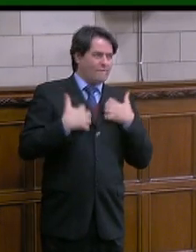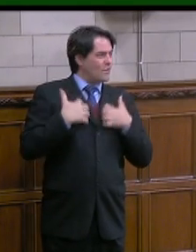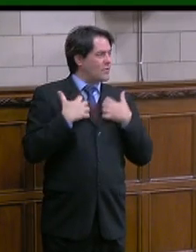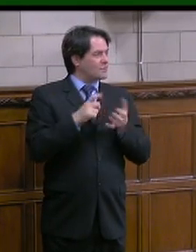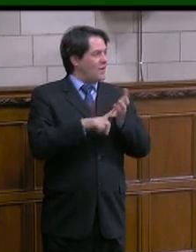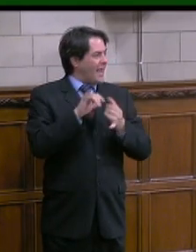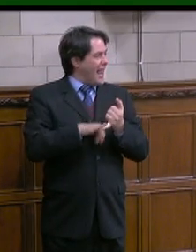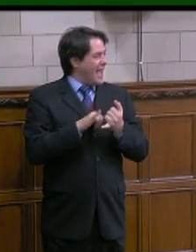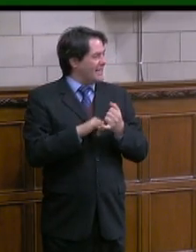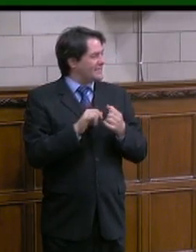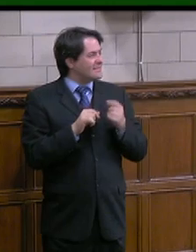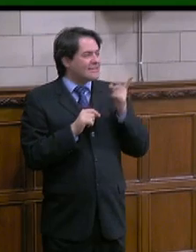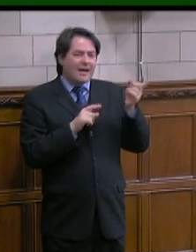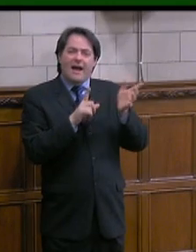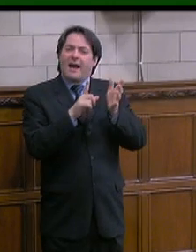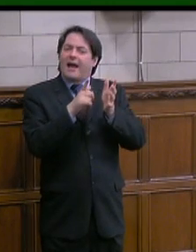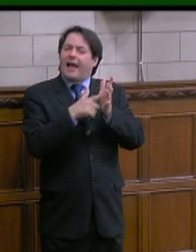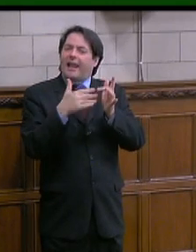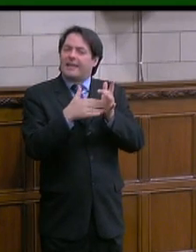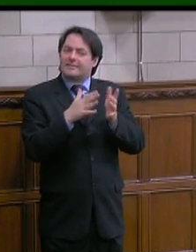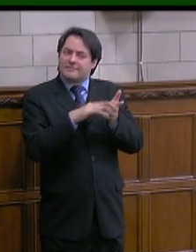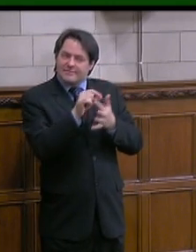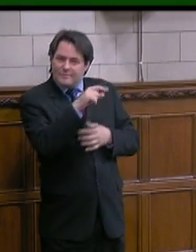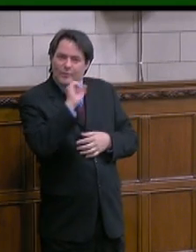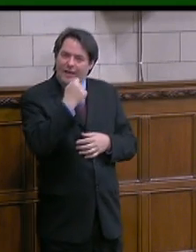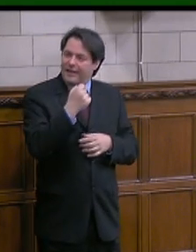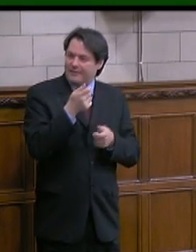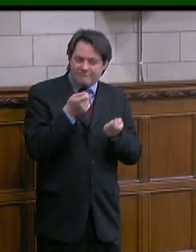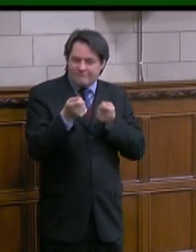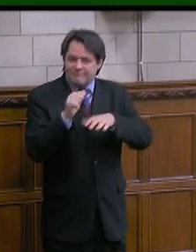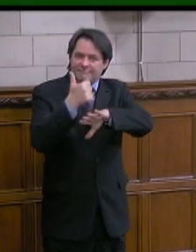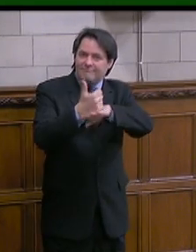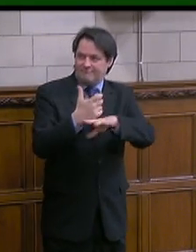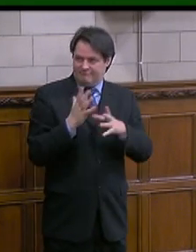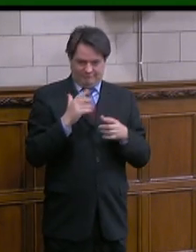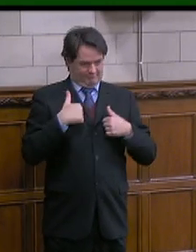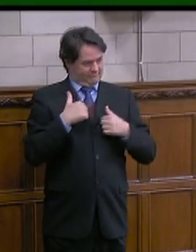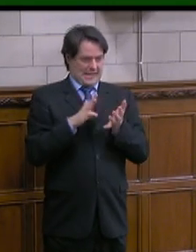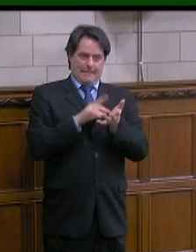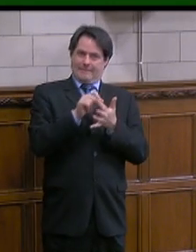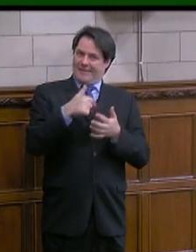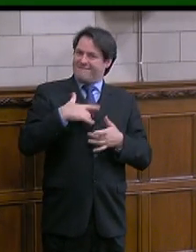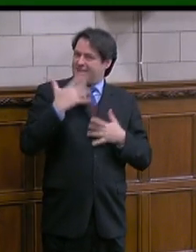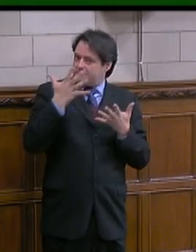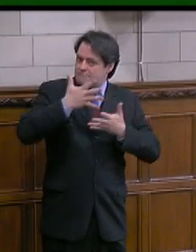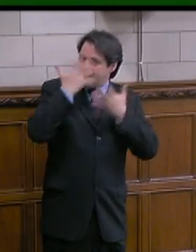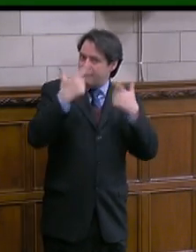that my hon. Friend the Member for Blaydon (Liz Twist) is going to organise. As a Member of Parliament, I feel quite ashamed.